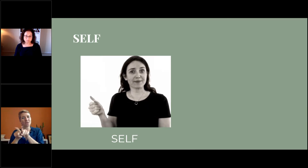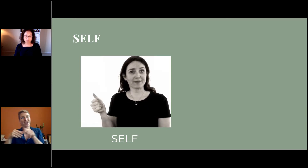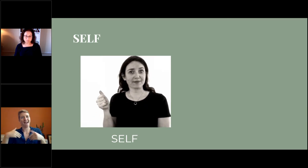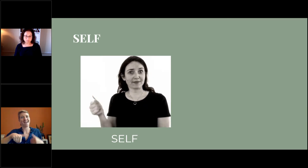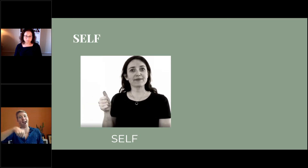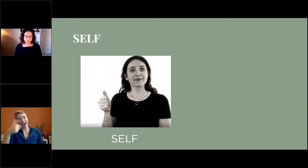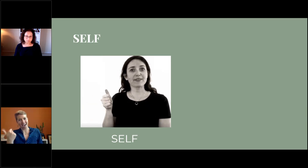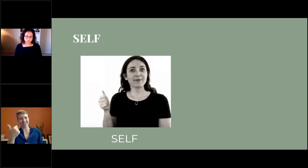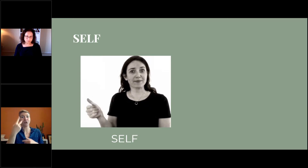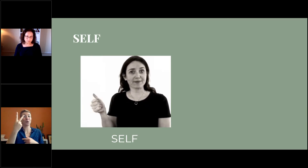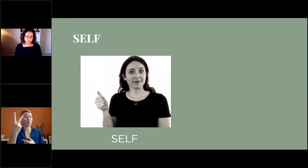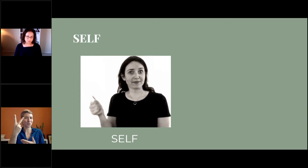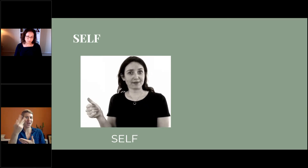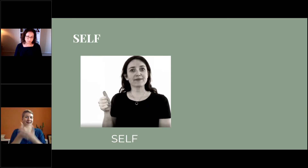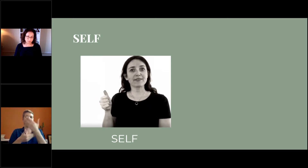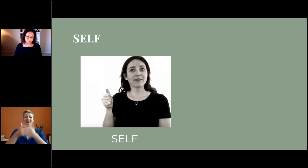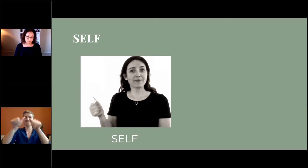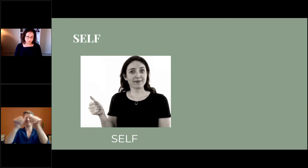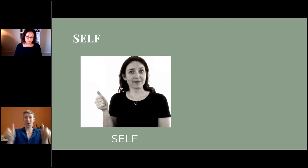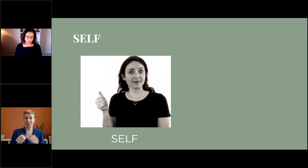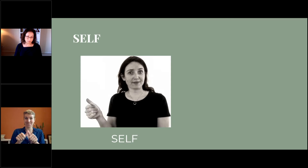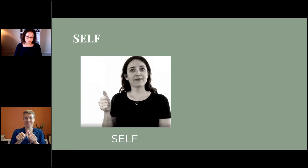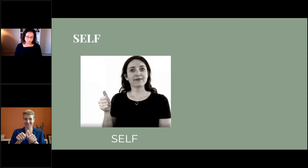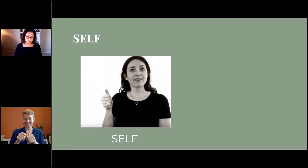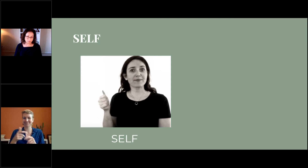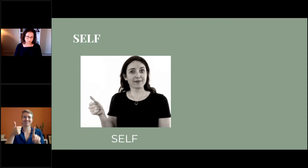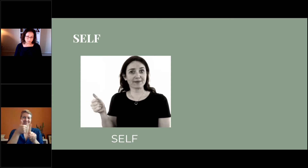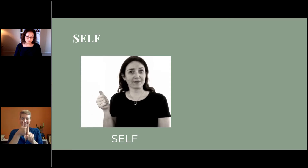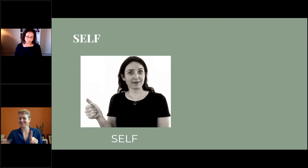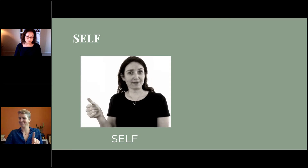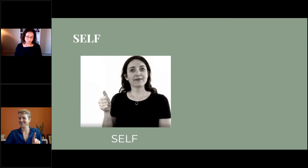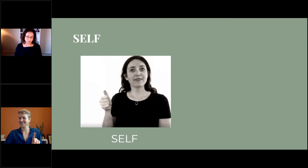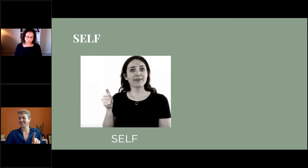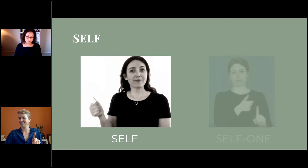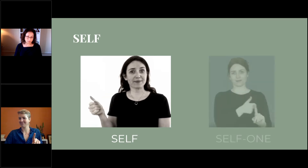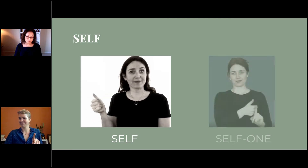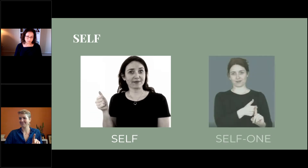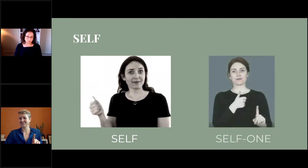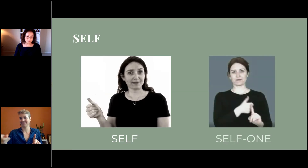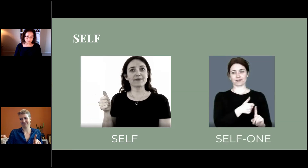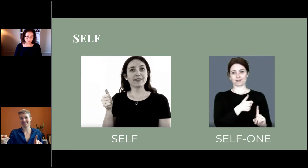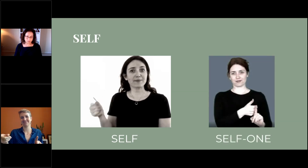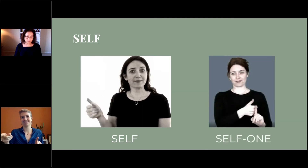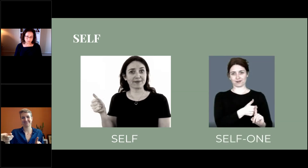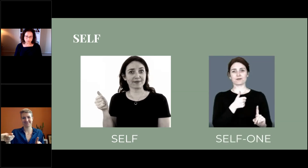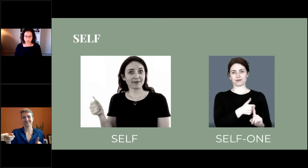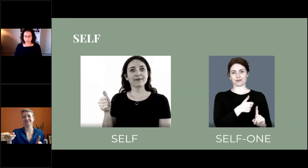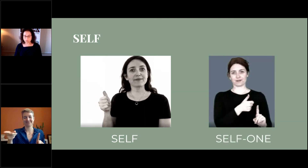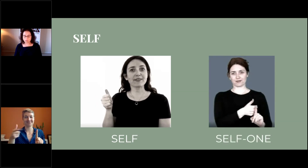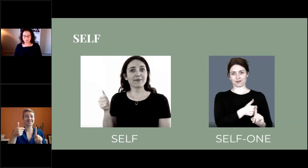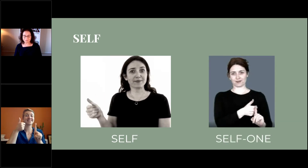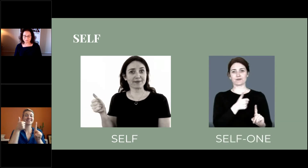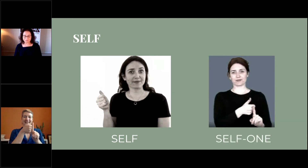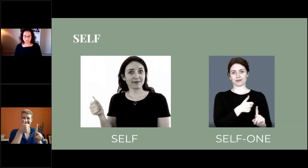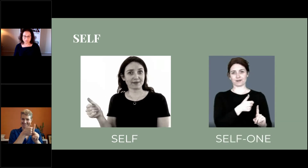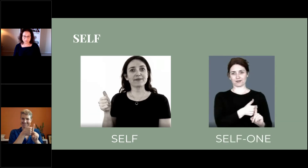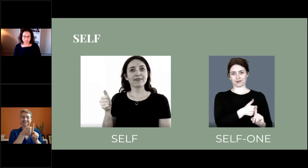This form also has a two-handed form.